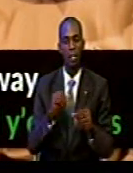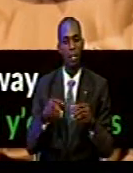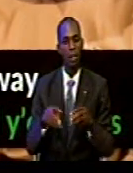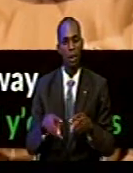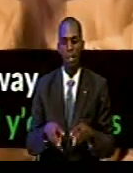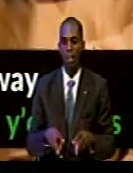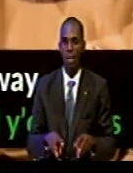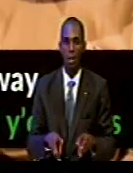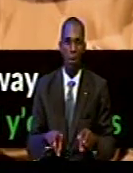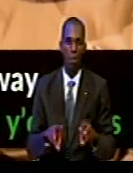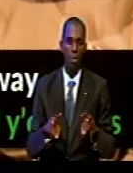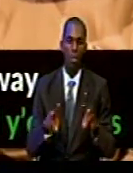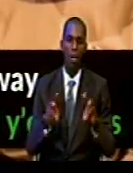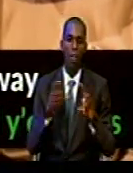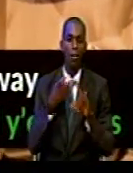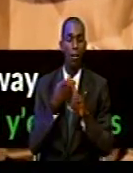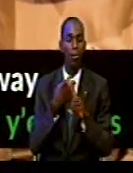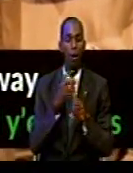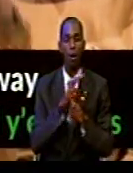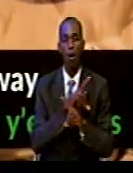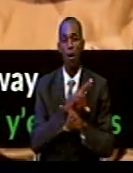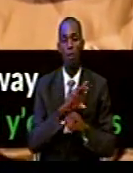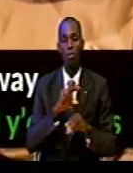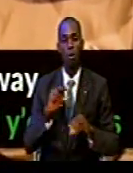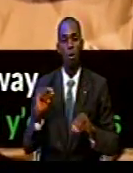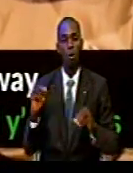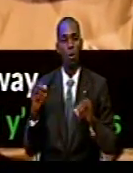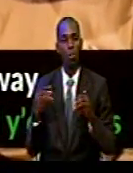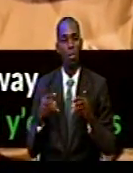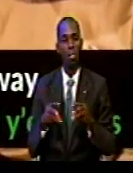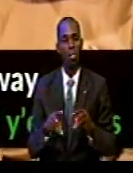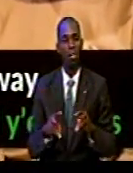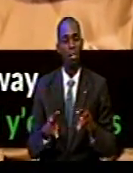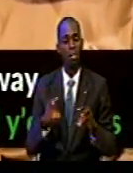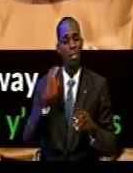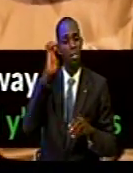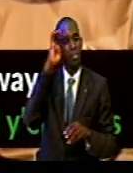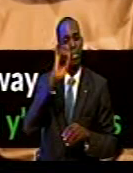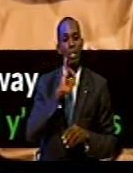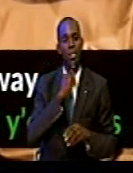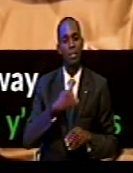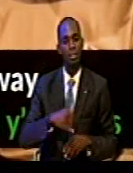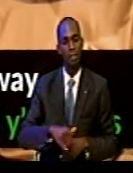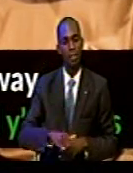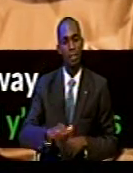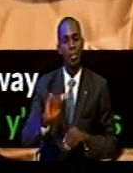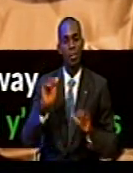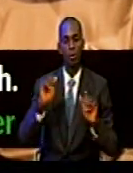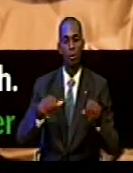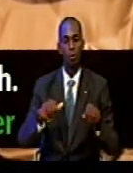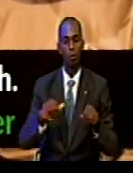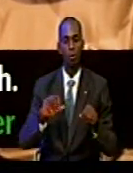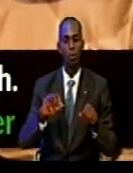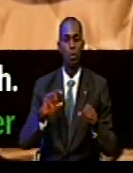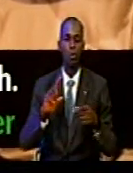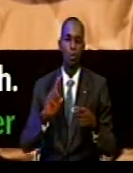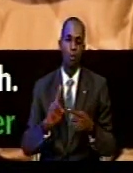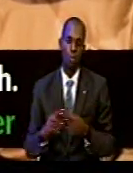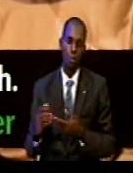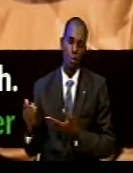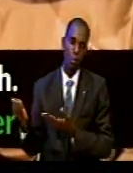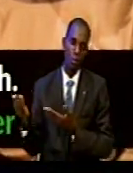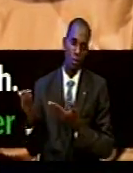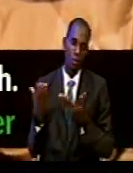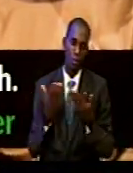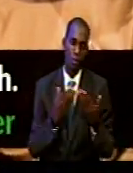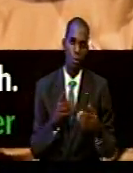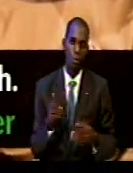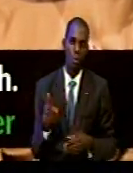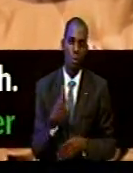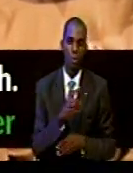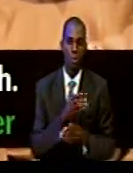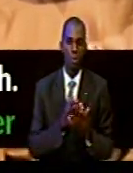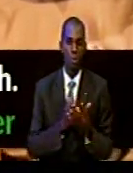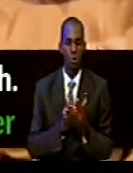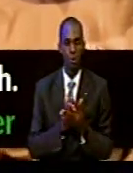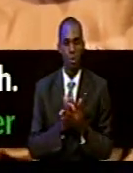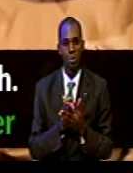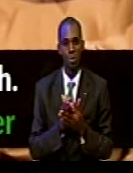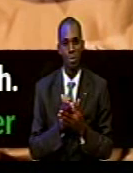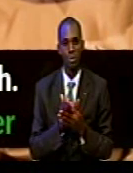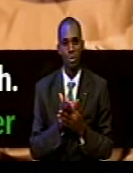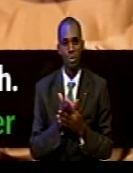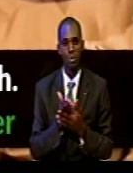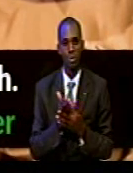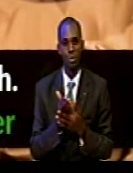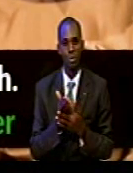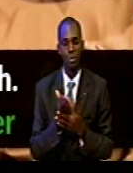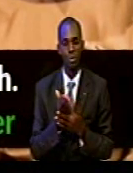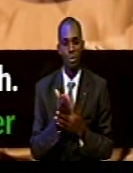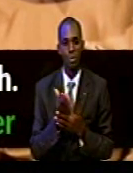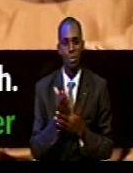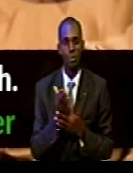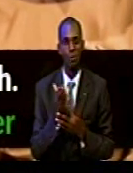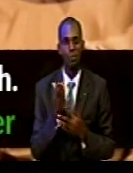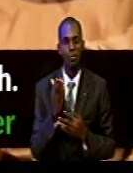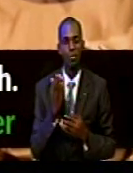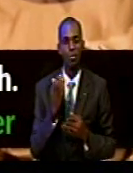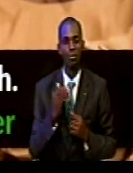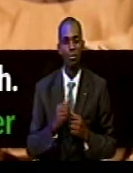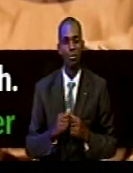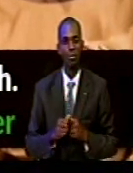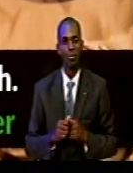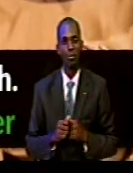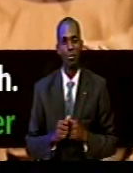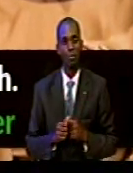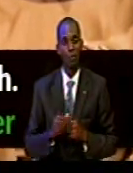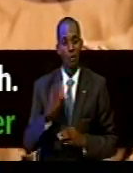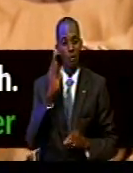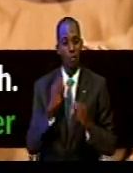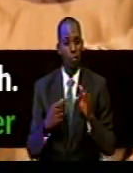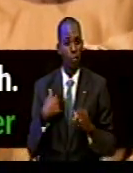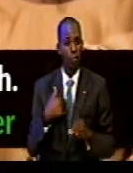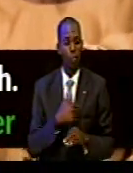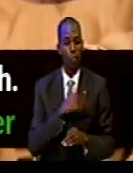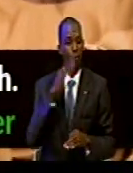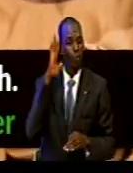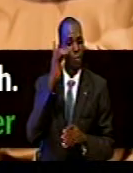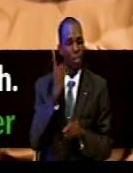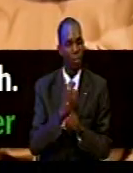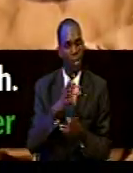god is to make away from no way he's still able to carry you through